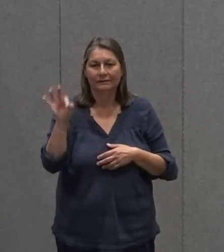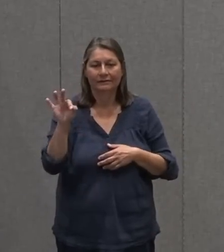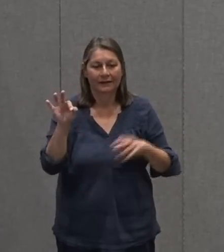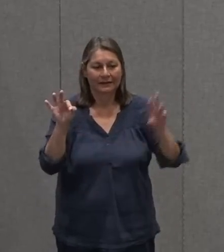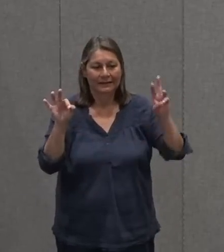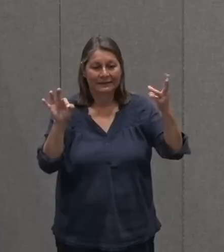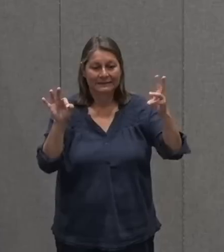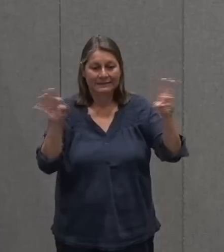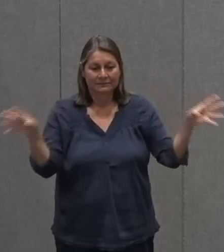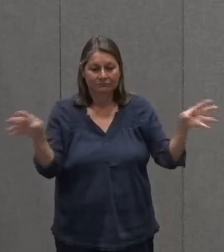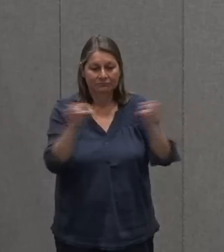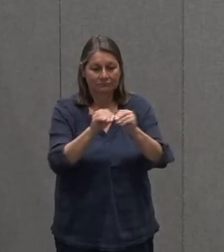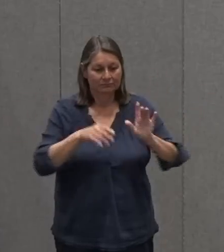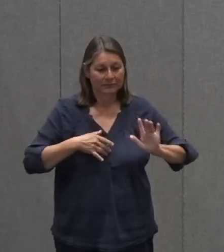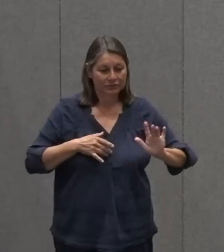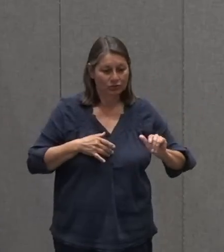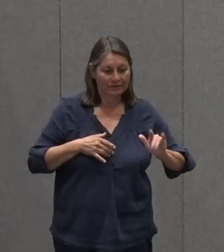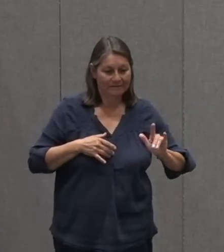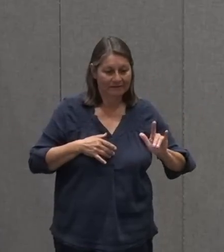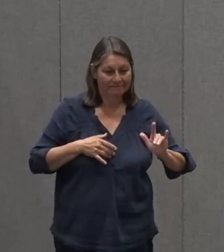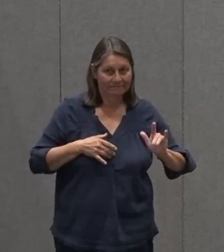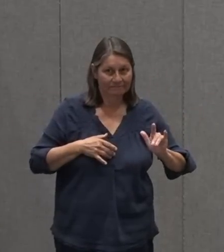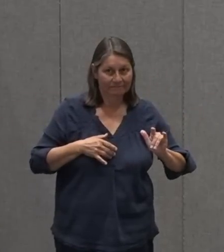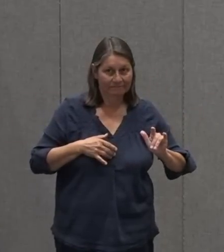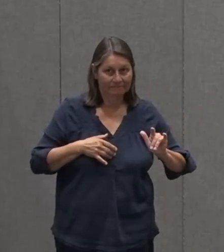And if you did 25 and 16, it wouldn't be 43.